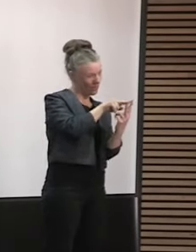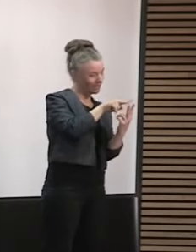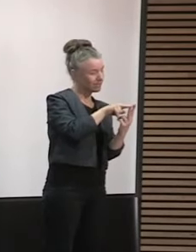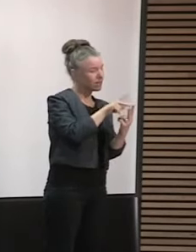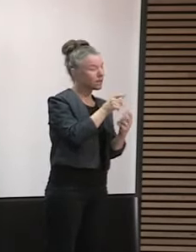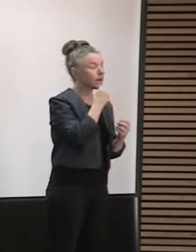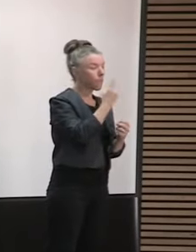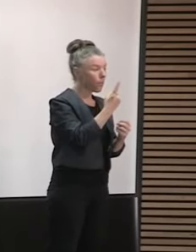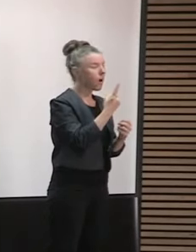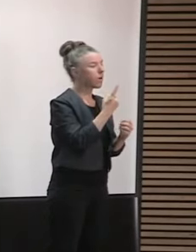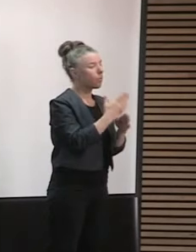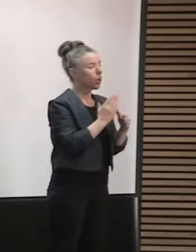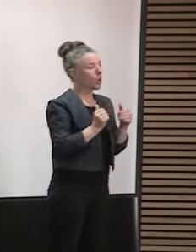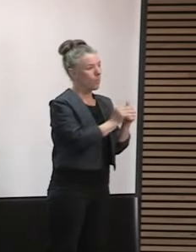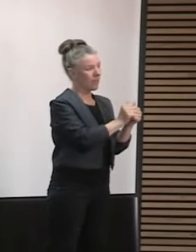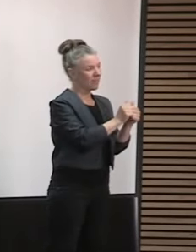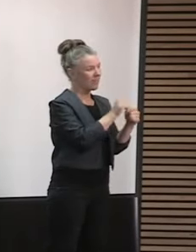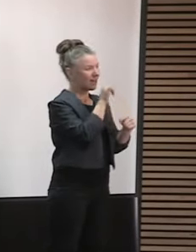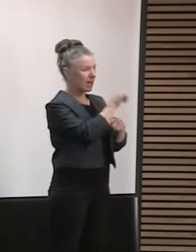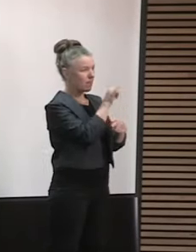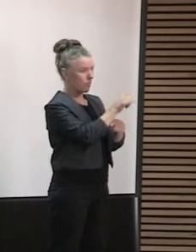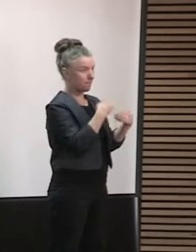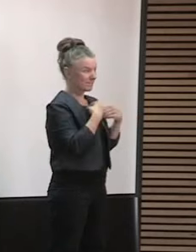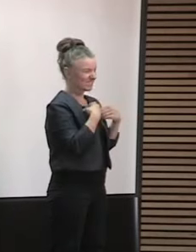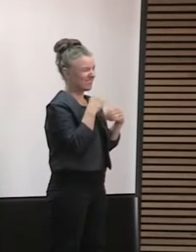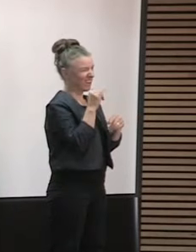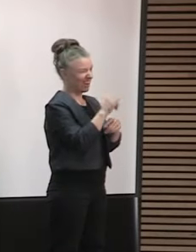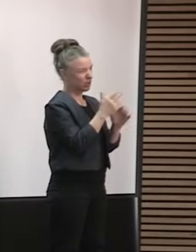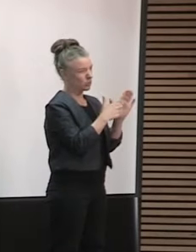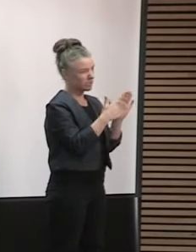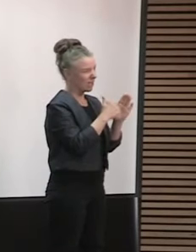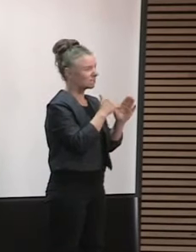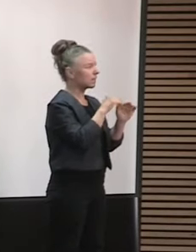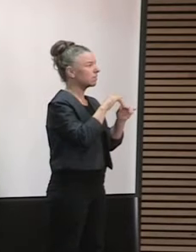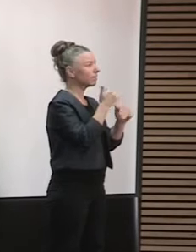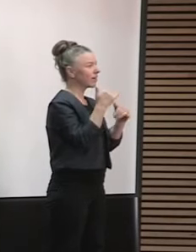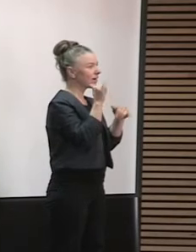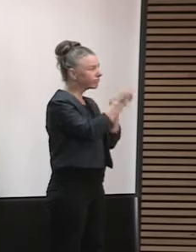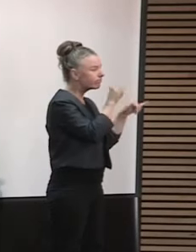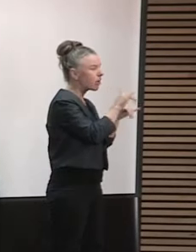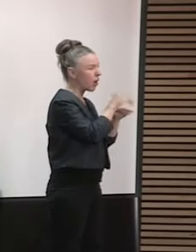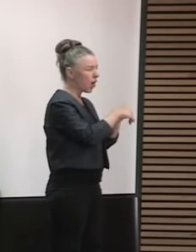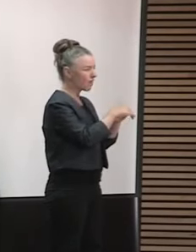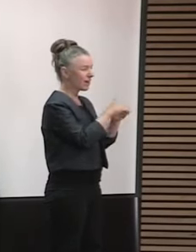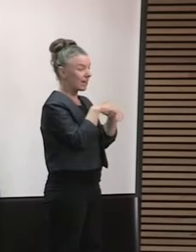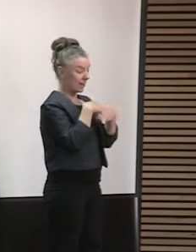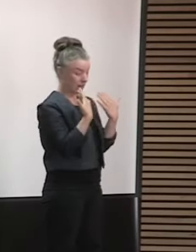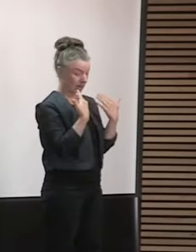Government doing to ensure that those students are getting sustain able employment?